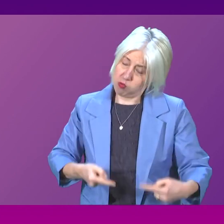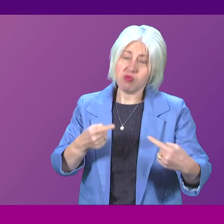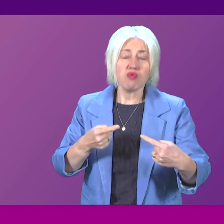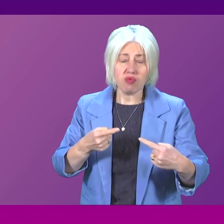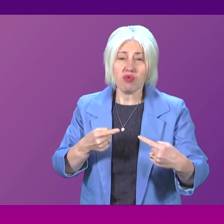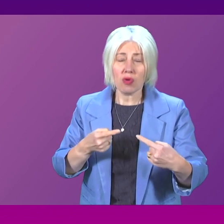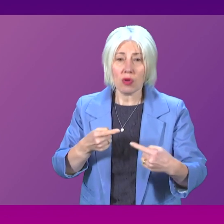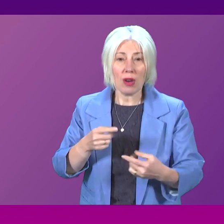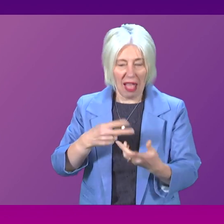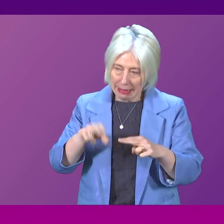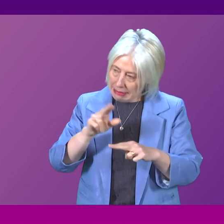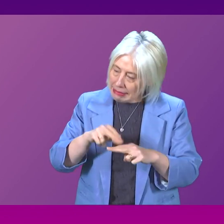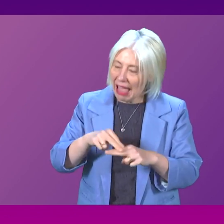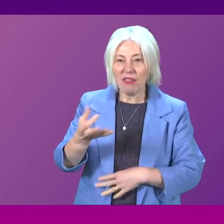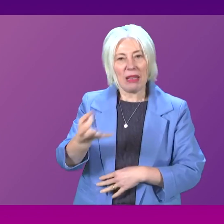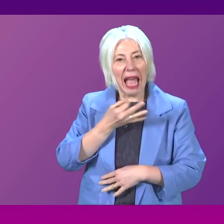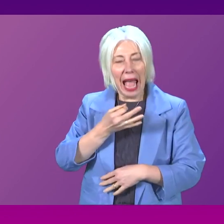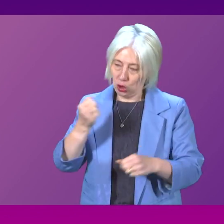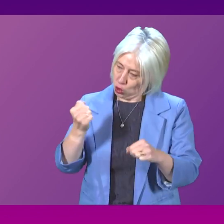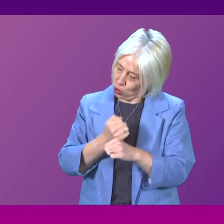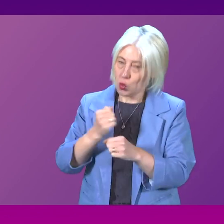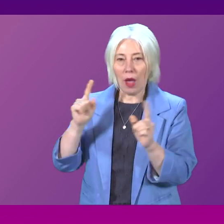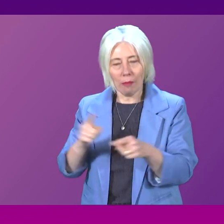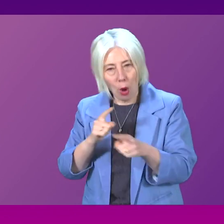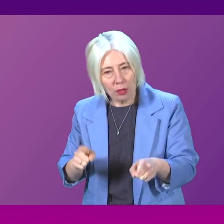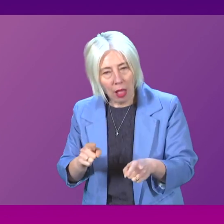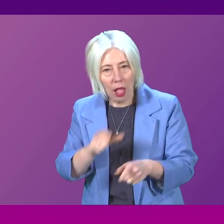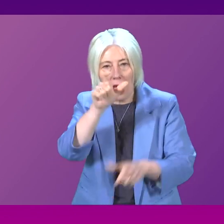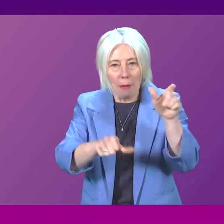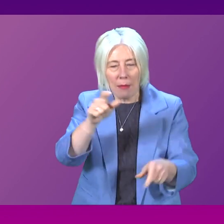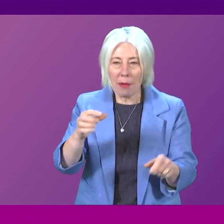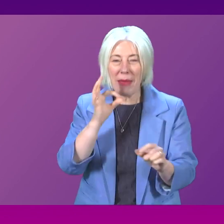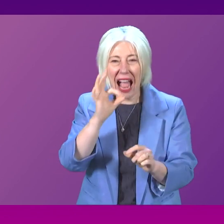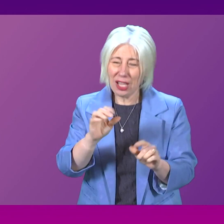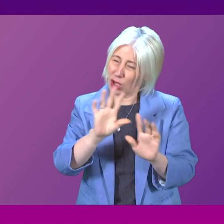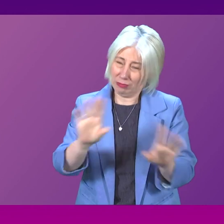Staff are being asked to do the impossible and patients are being asked to accept the unacceptable by this Government.